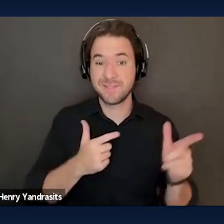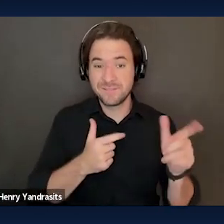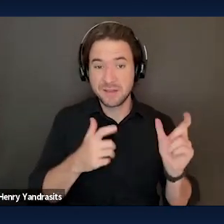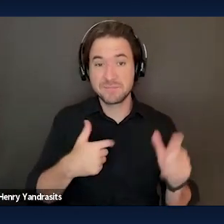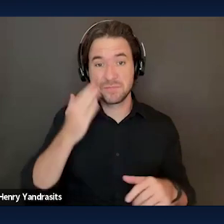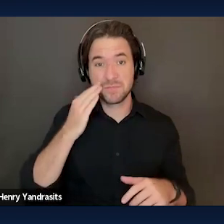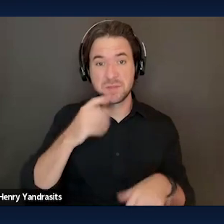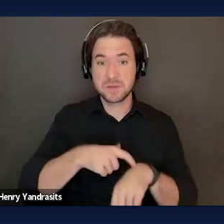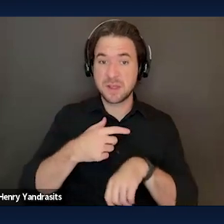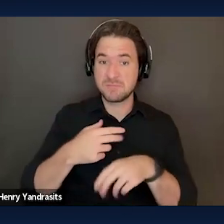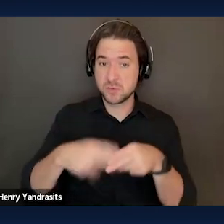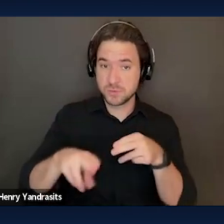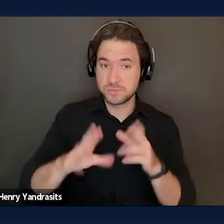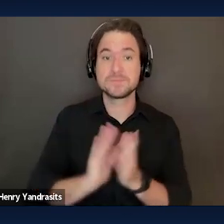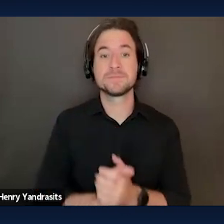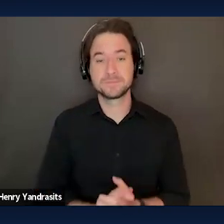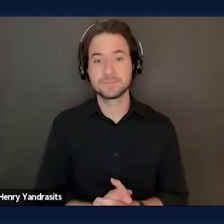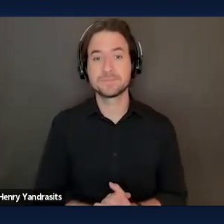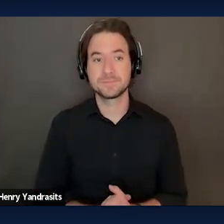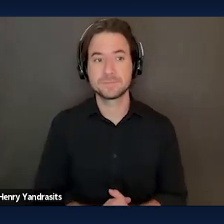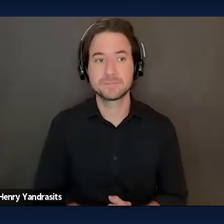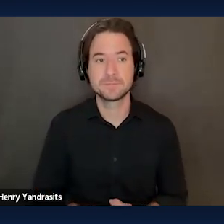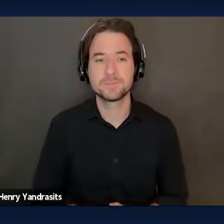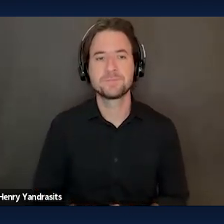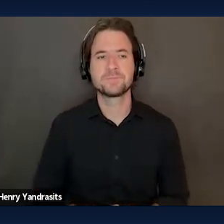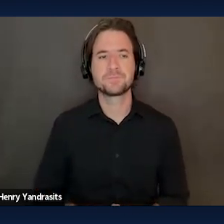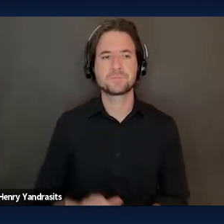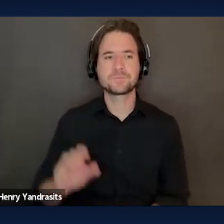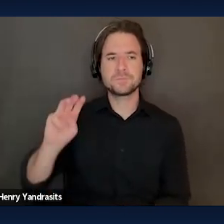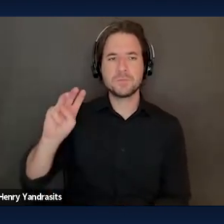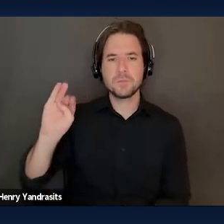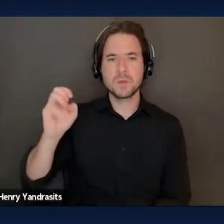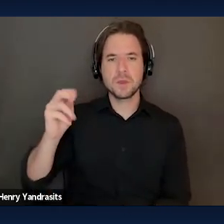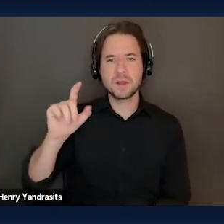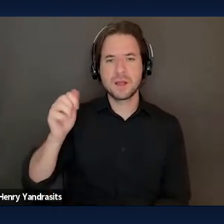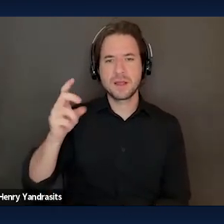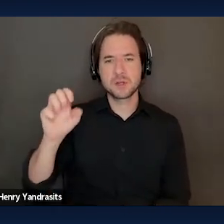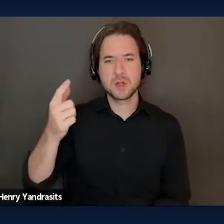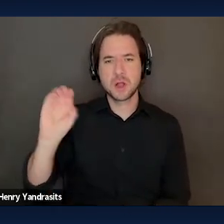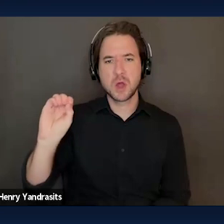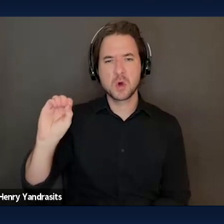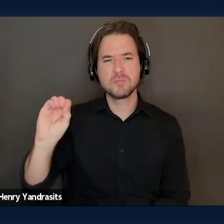We're short on time. So the idea of Michelangelo.